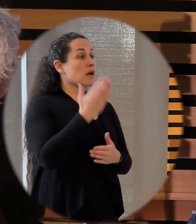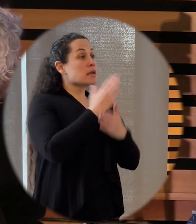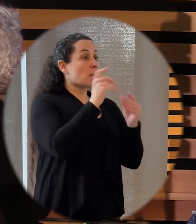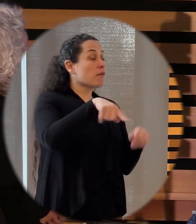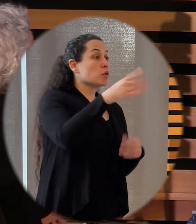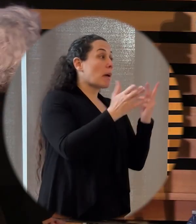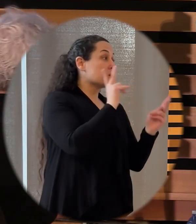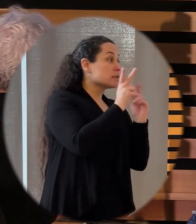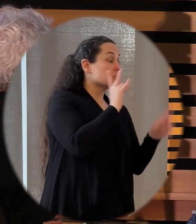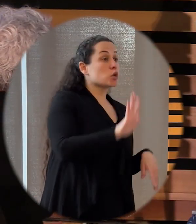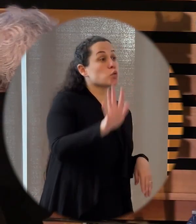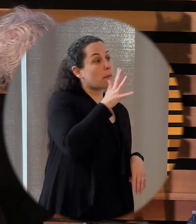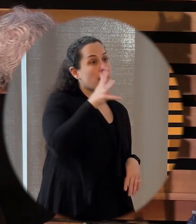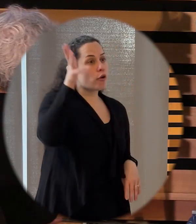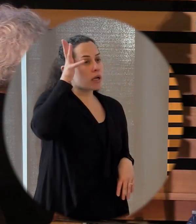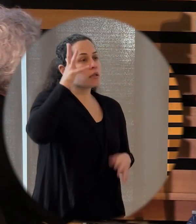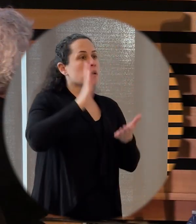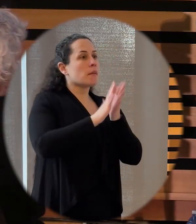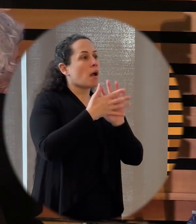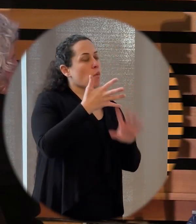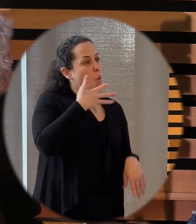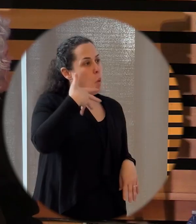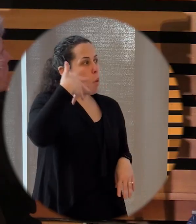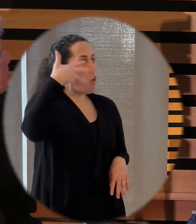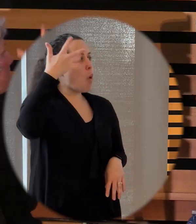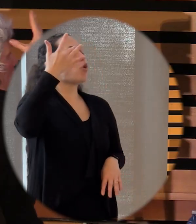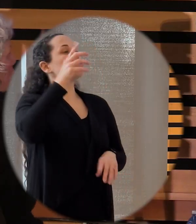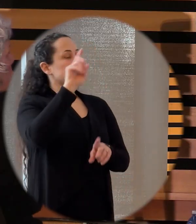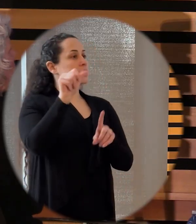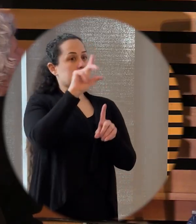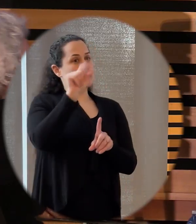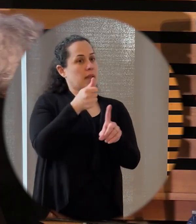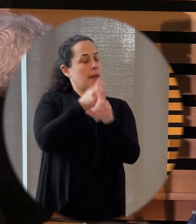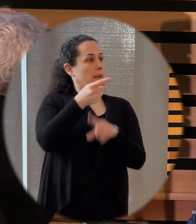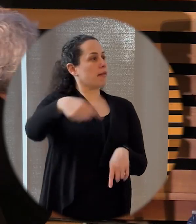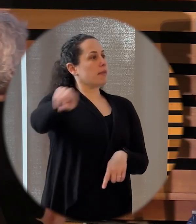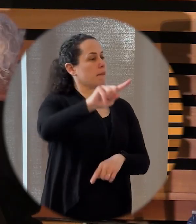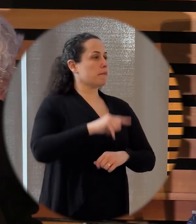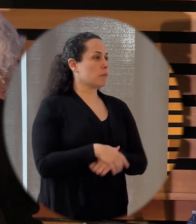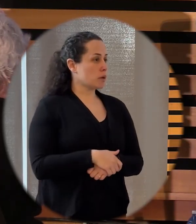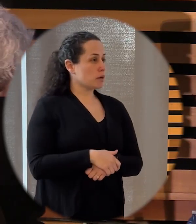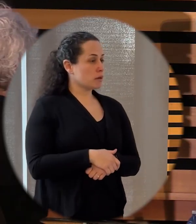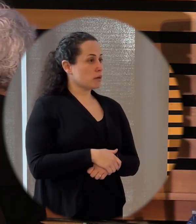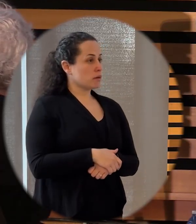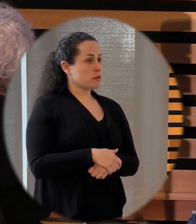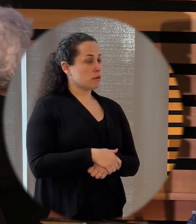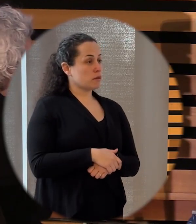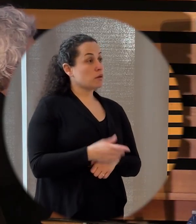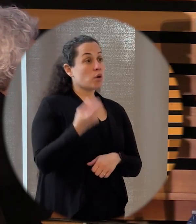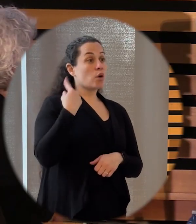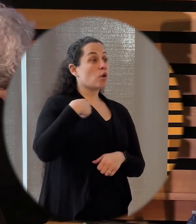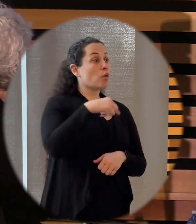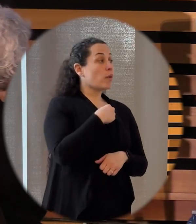are likely seeing parents who are aging, who live with disabilities. And we are not an outlier.